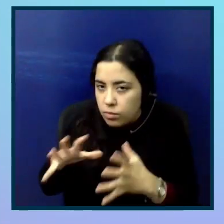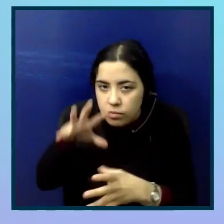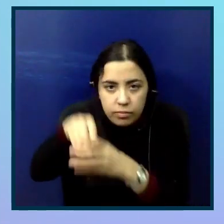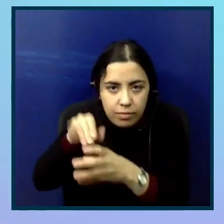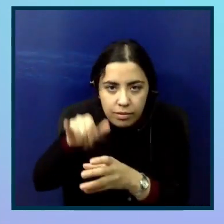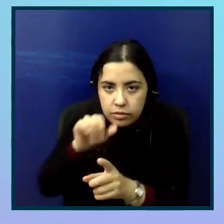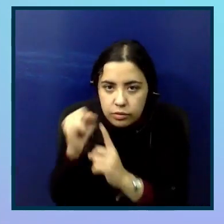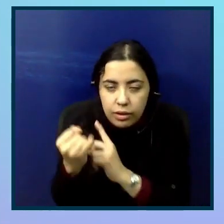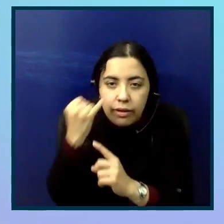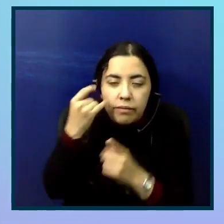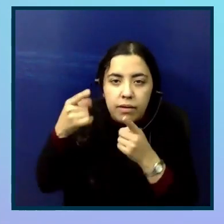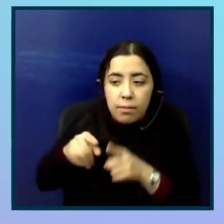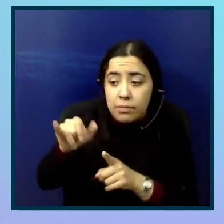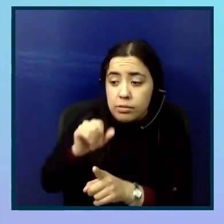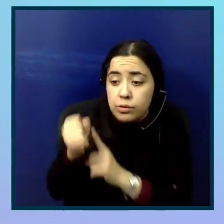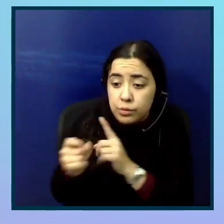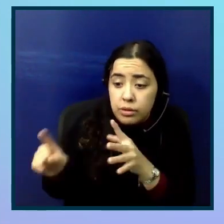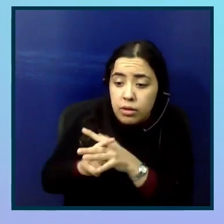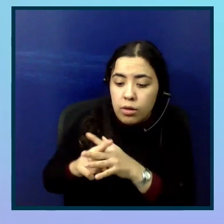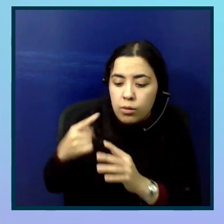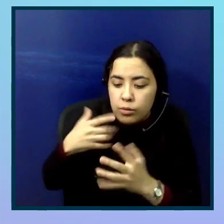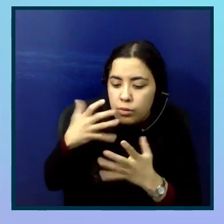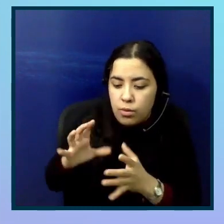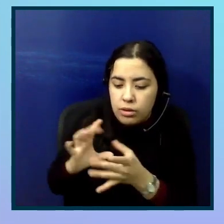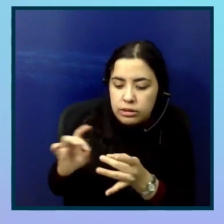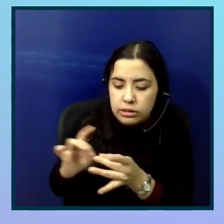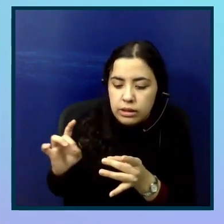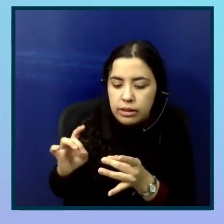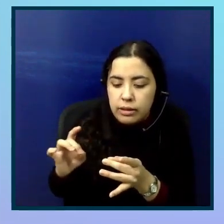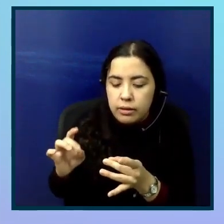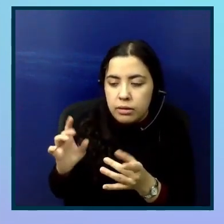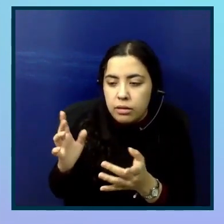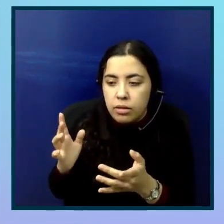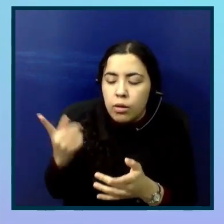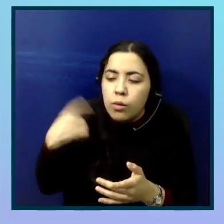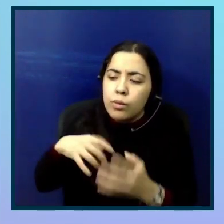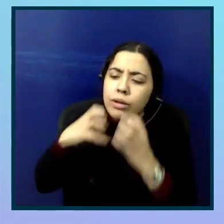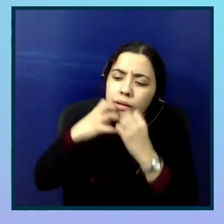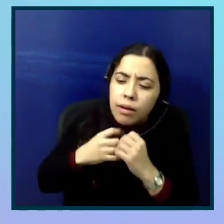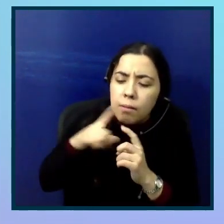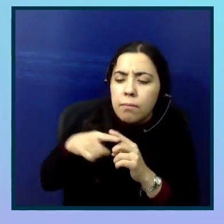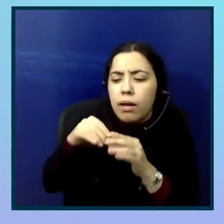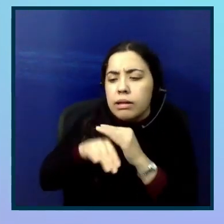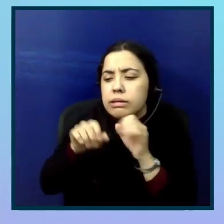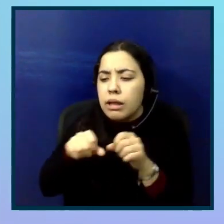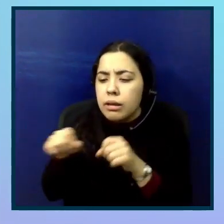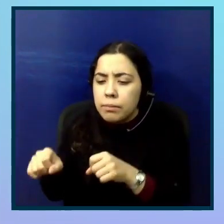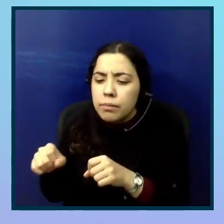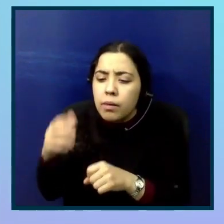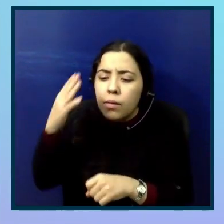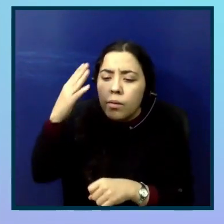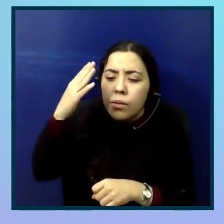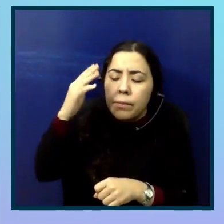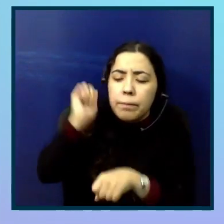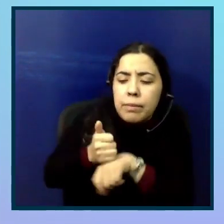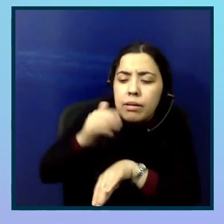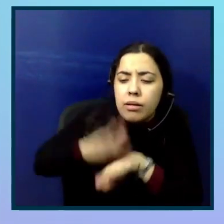where we say, the reason why we care about accessibility or the way that we care about it is how many people use these features,